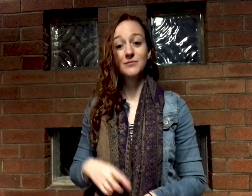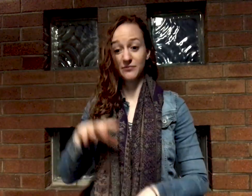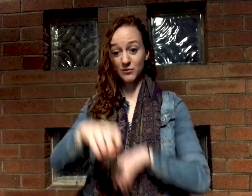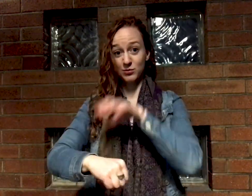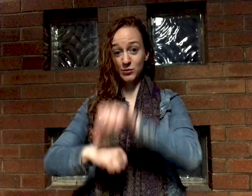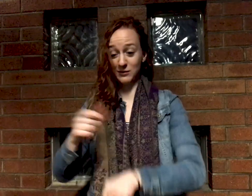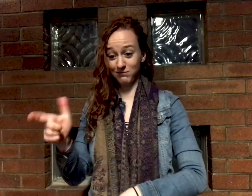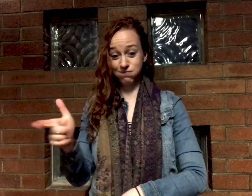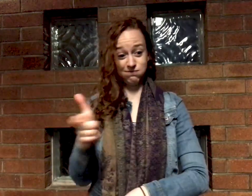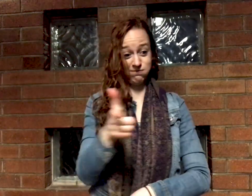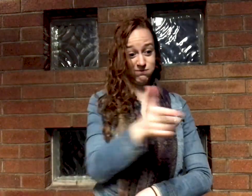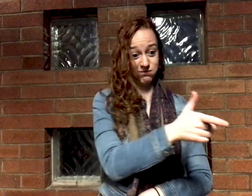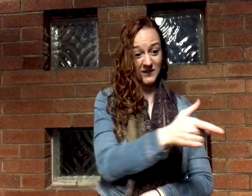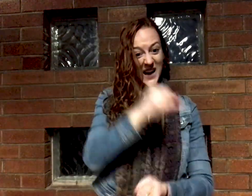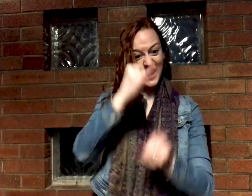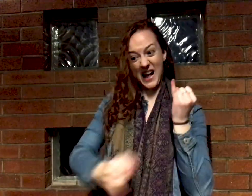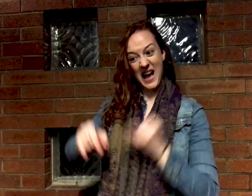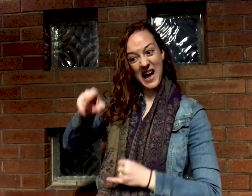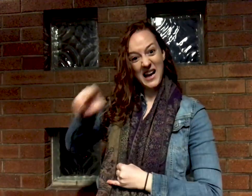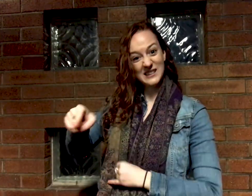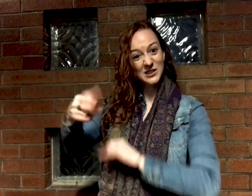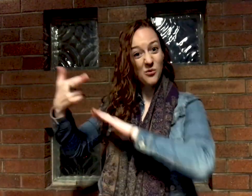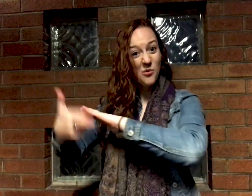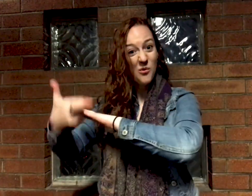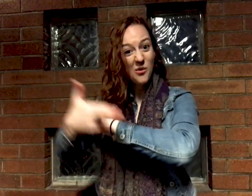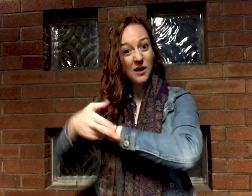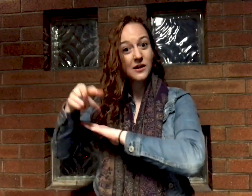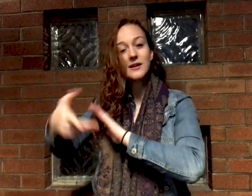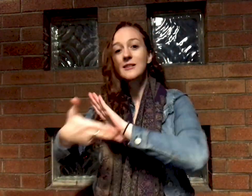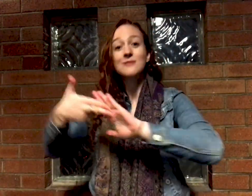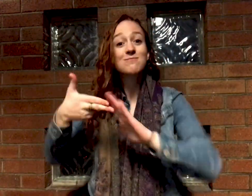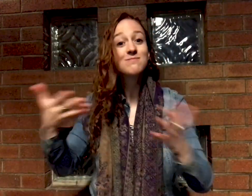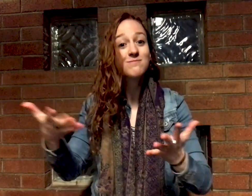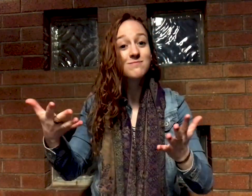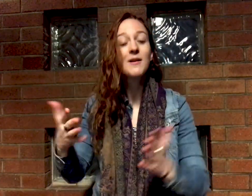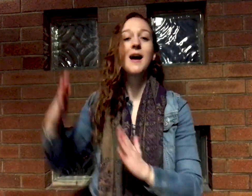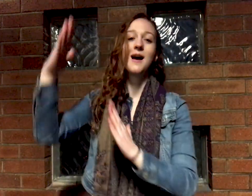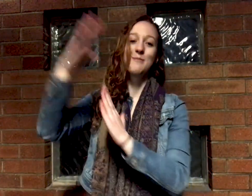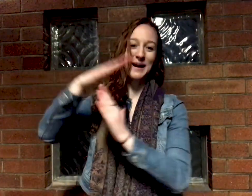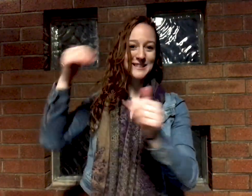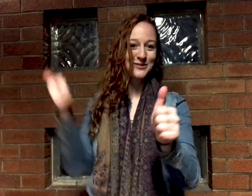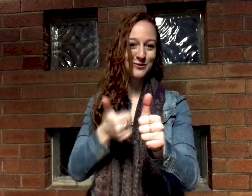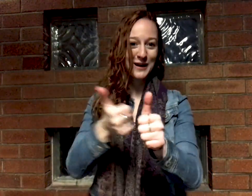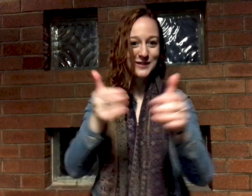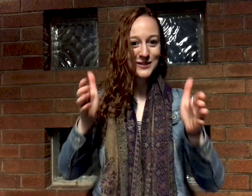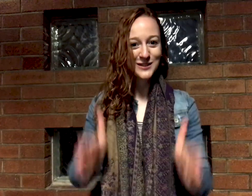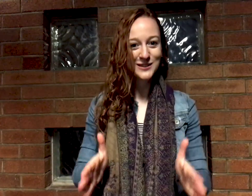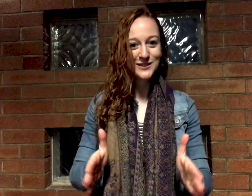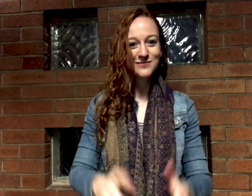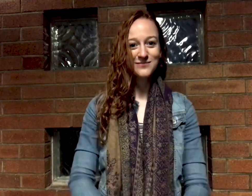Because the orcas are the last level in the food chain, they are called apex predators.